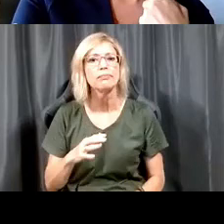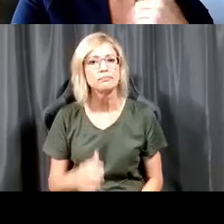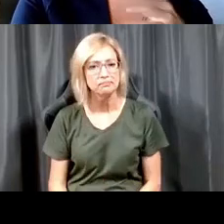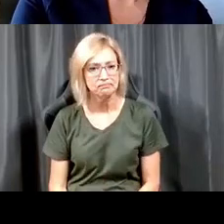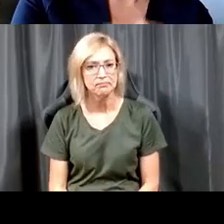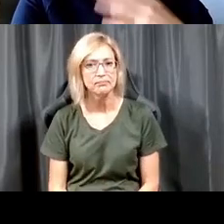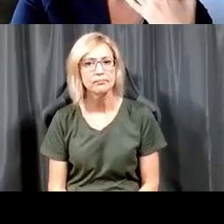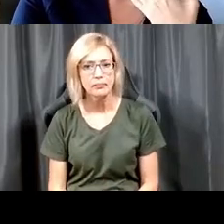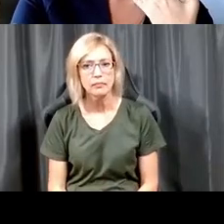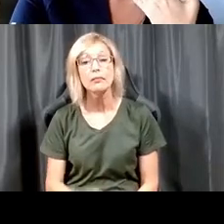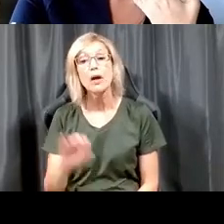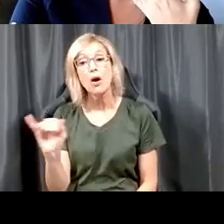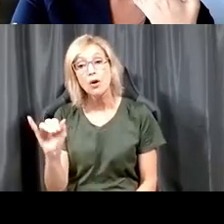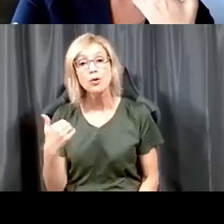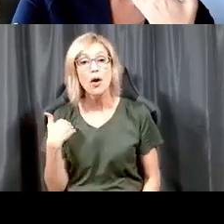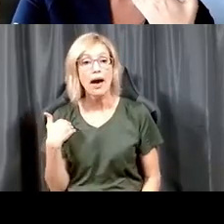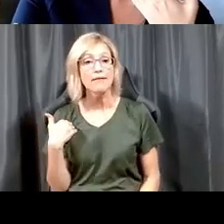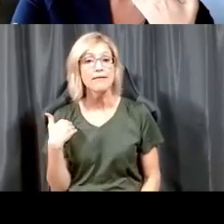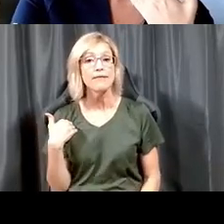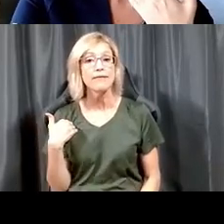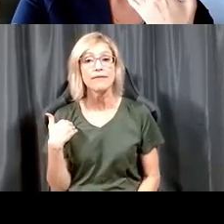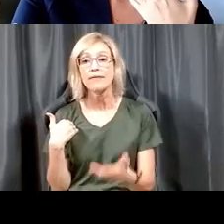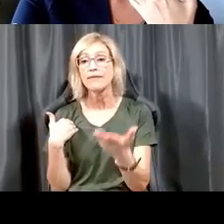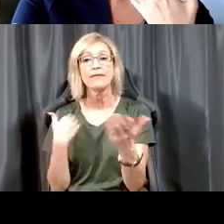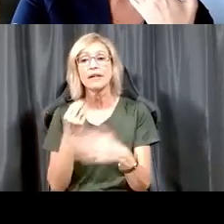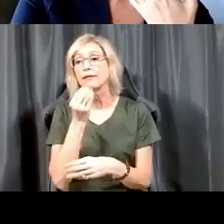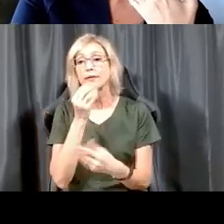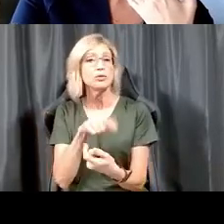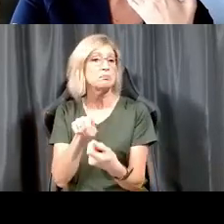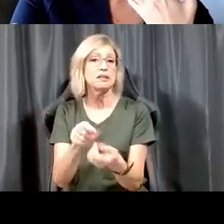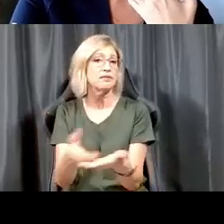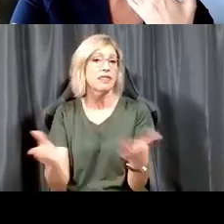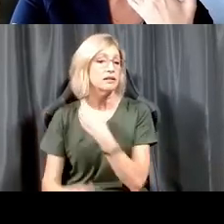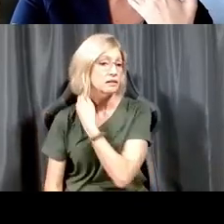And then they have some just foods specific stuff. Between